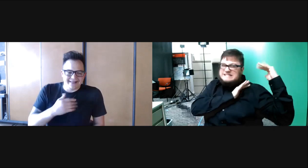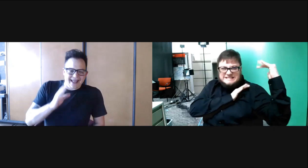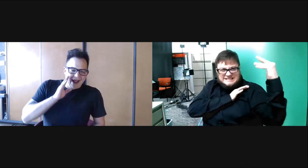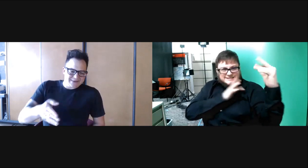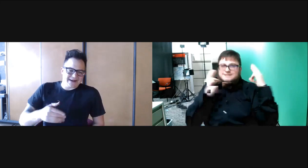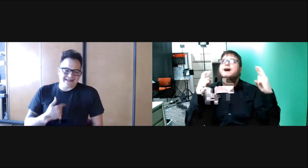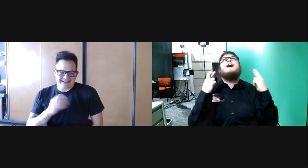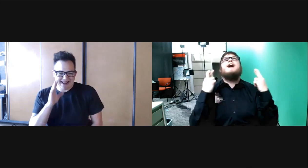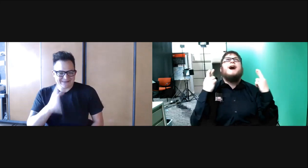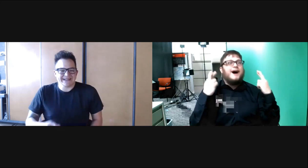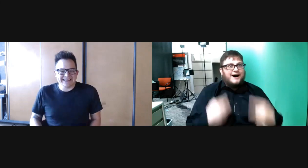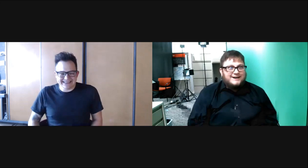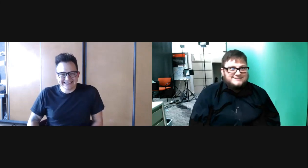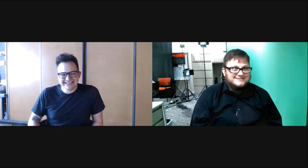I will! I will! I hope.